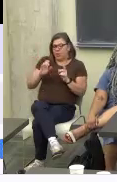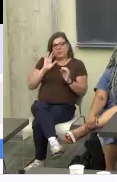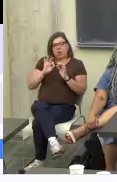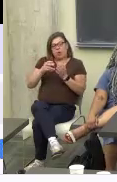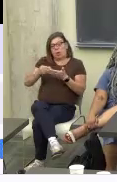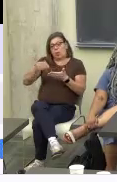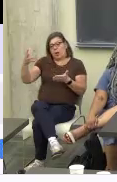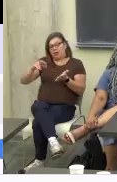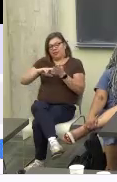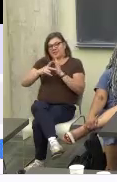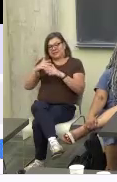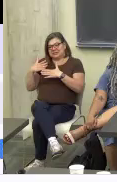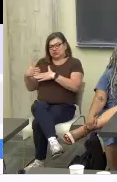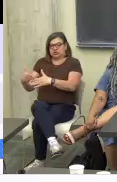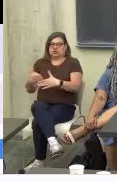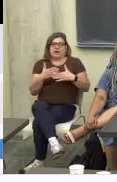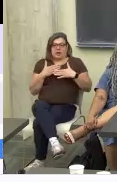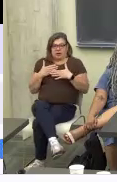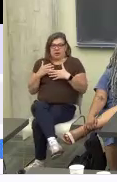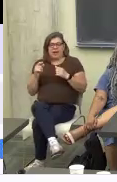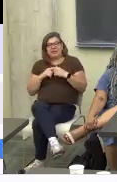means having enough to share. And where the gratification of